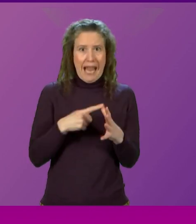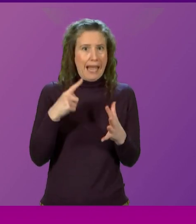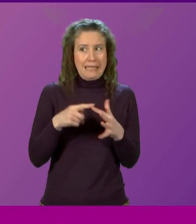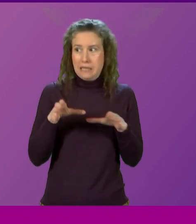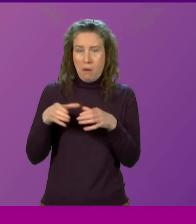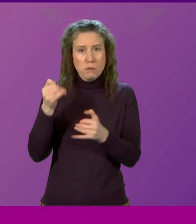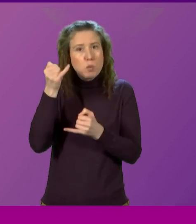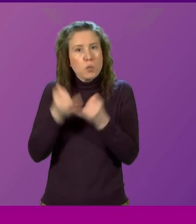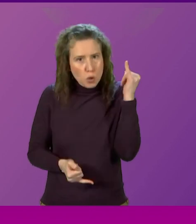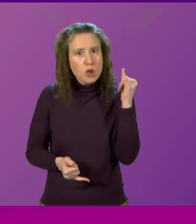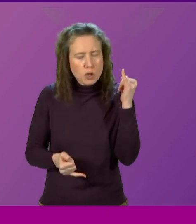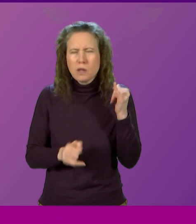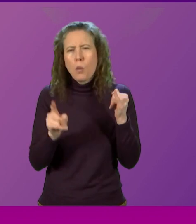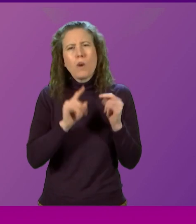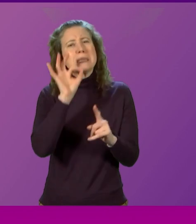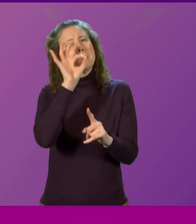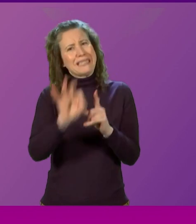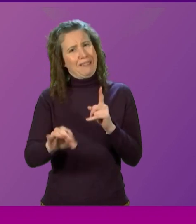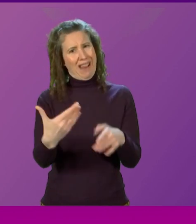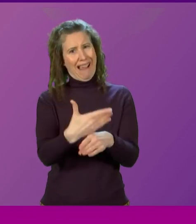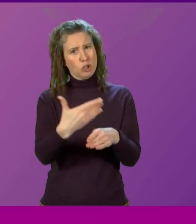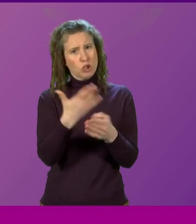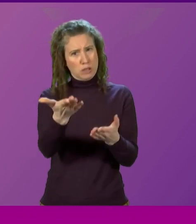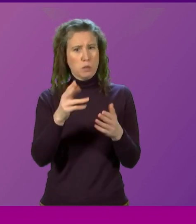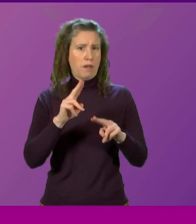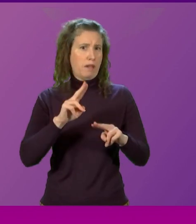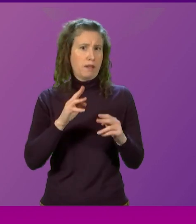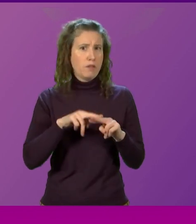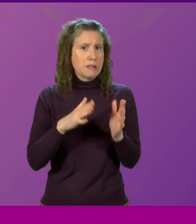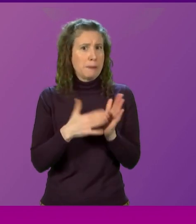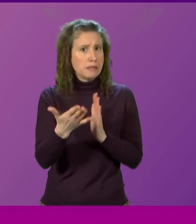What specific actions is the First Minister taking to prevent people from waiting for